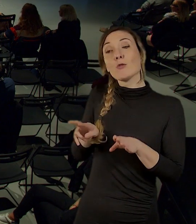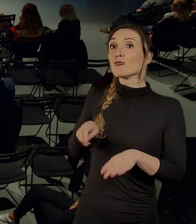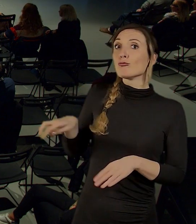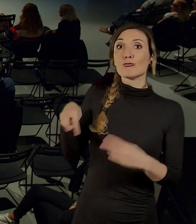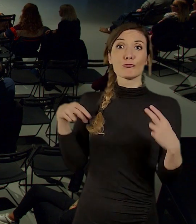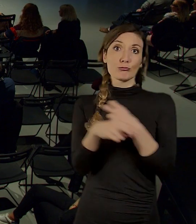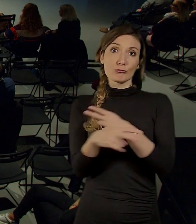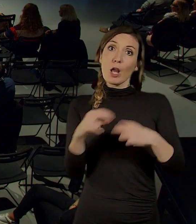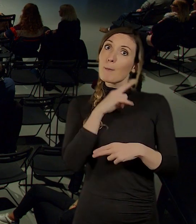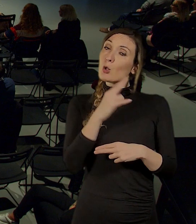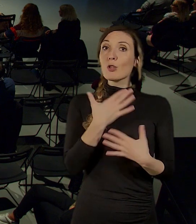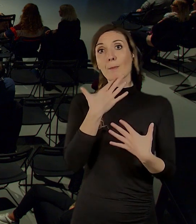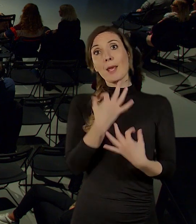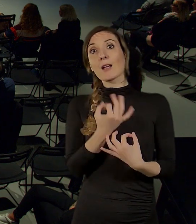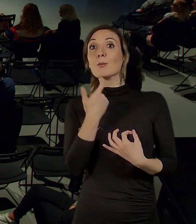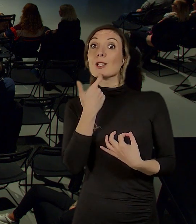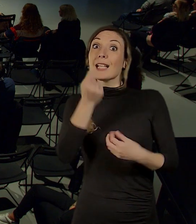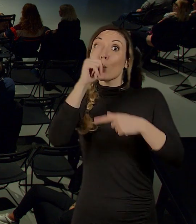So that it doesn't just attract